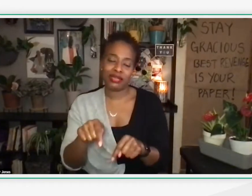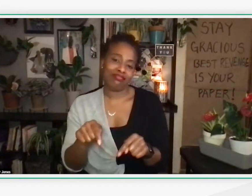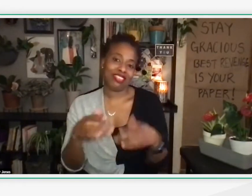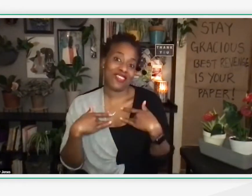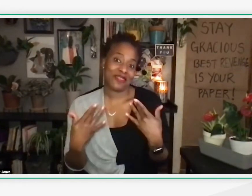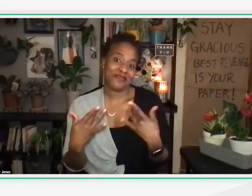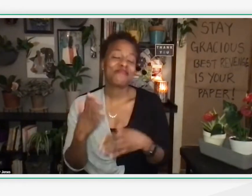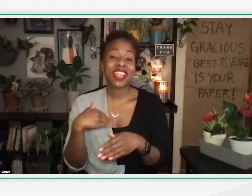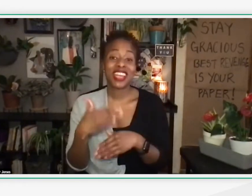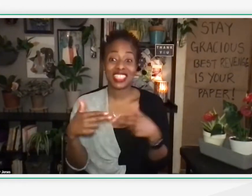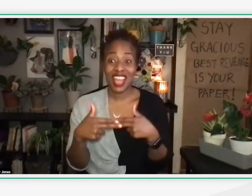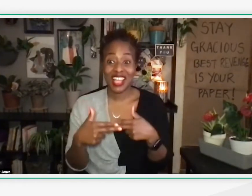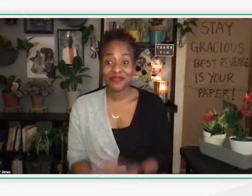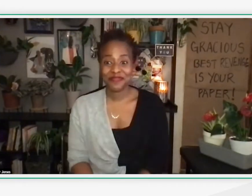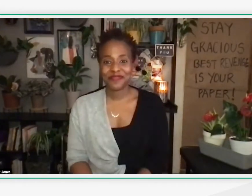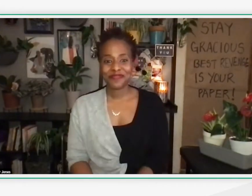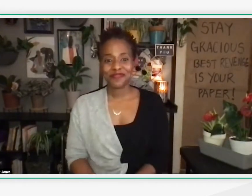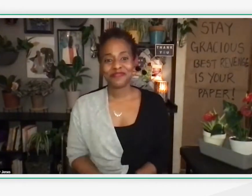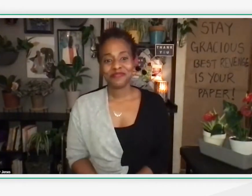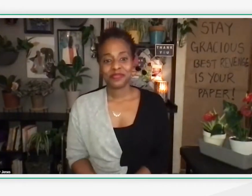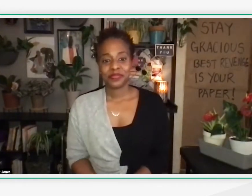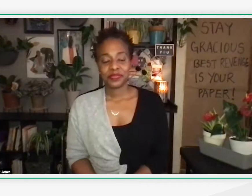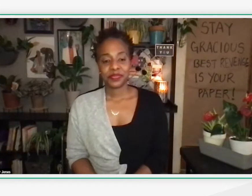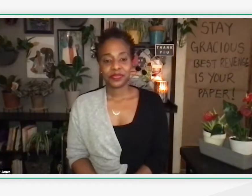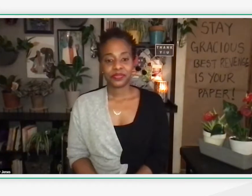So, you can ask them for assistance during the event. Next slide.